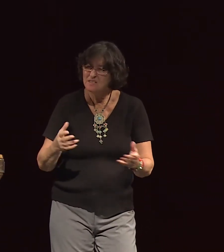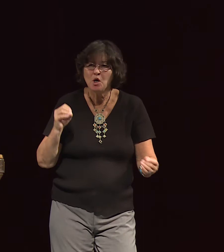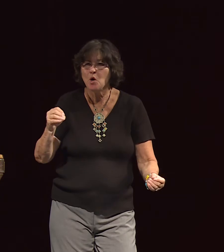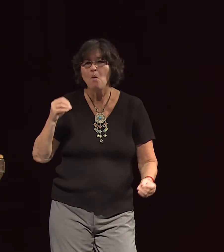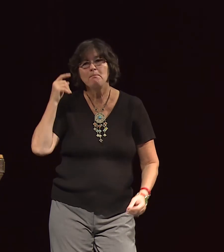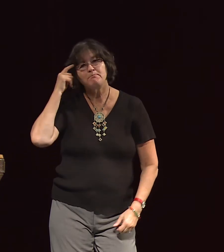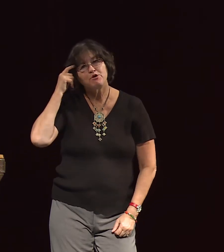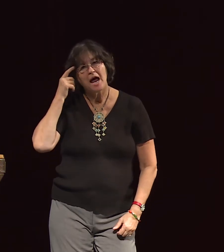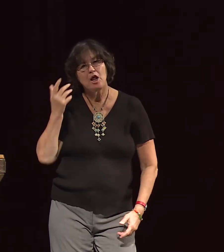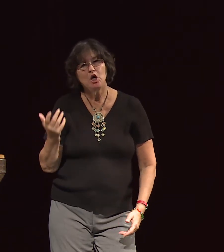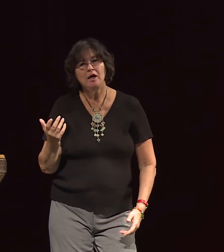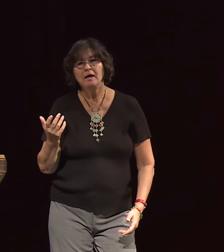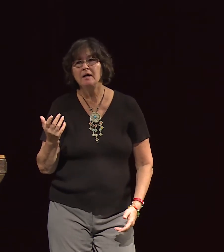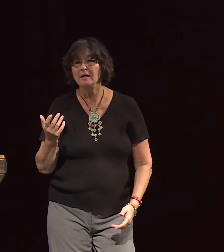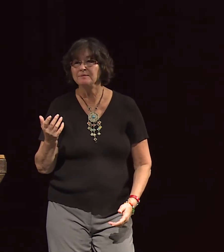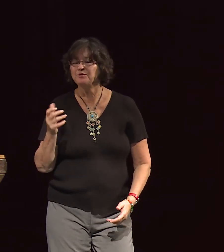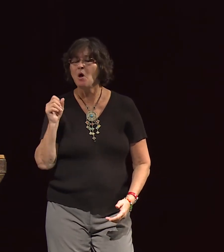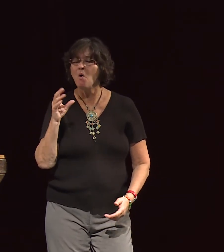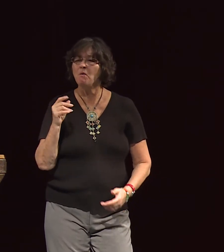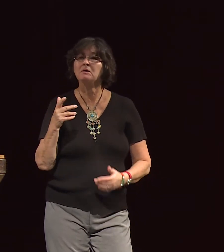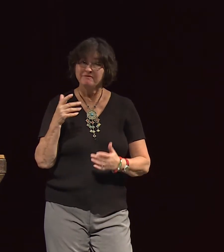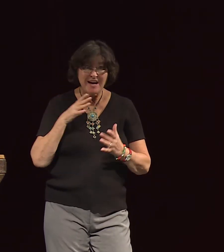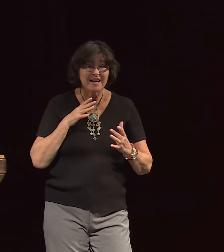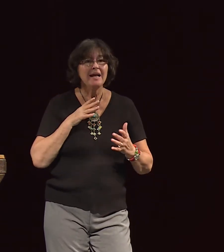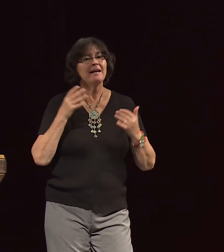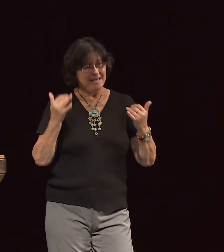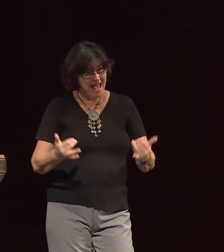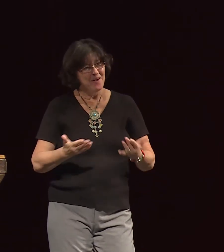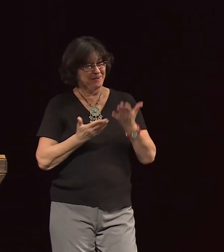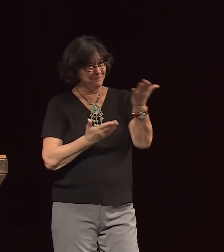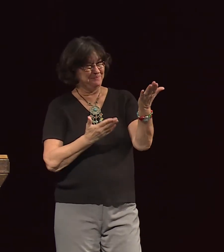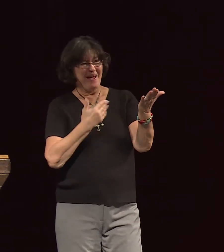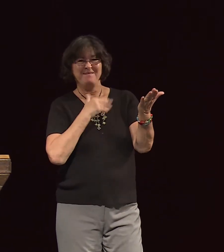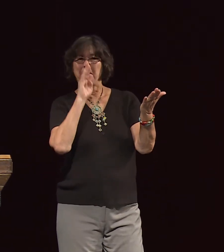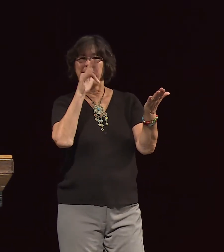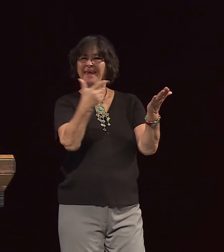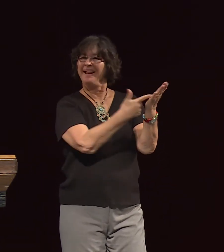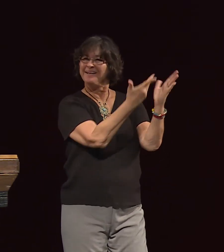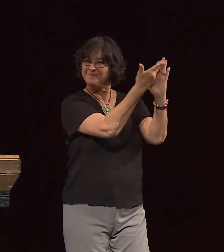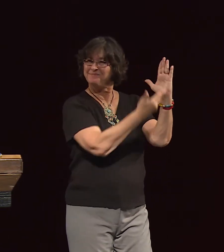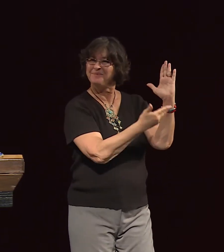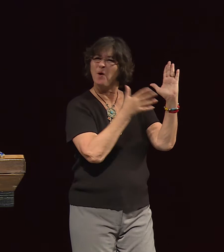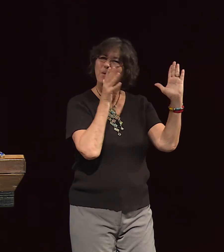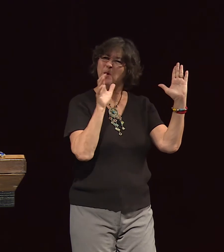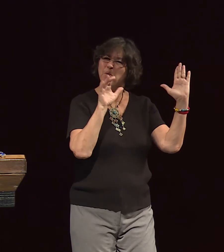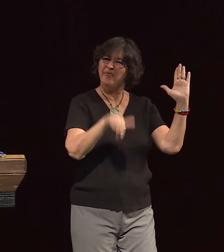And that seemed like a no-brainer, that we would start at ages zero through 5.